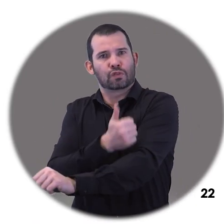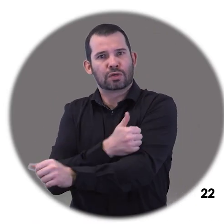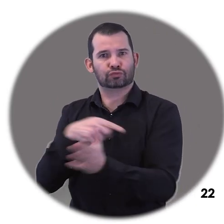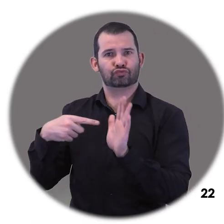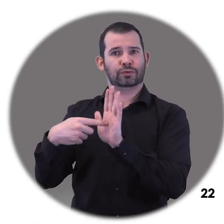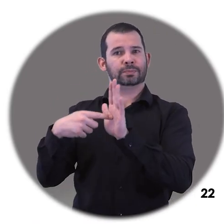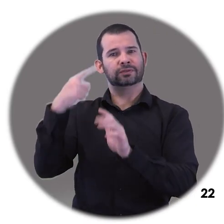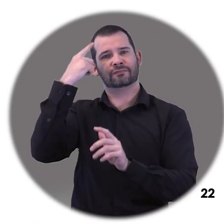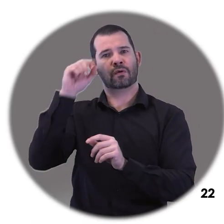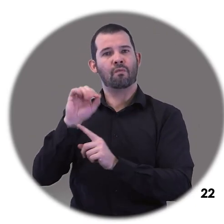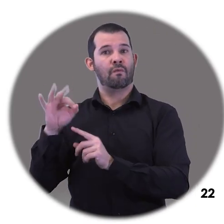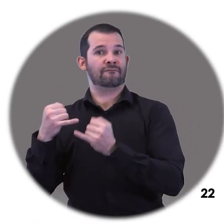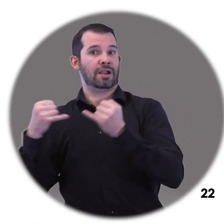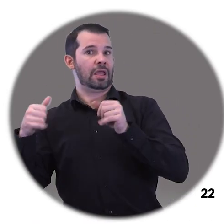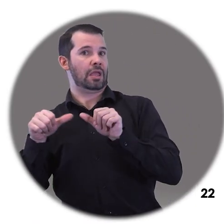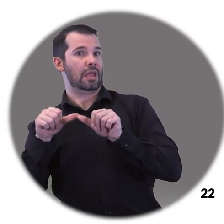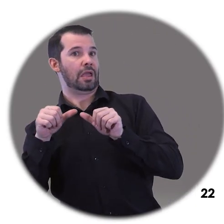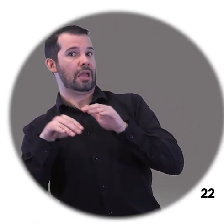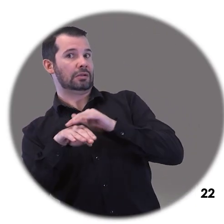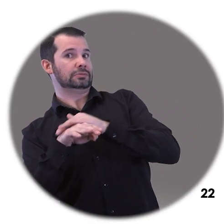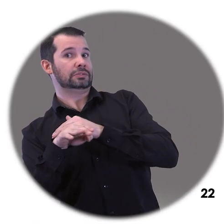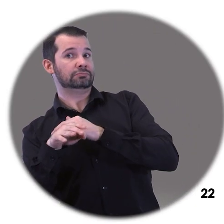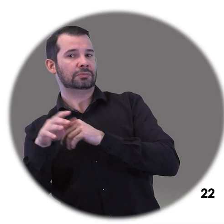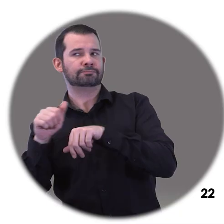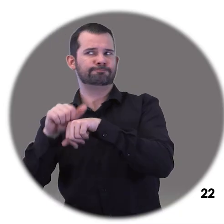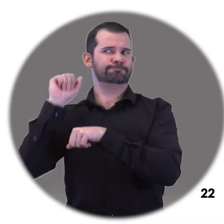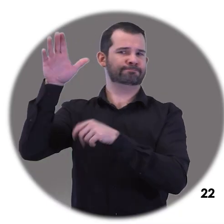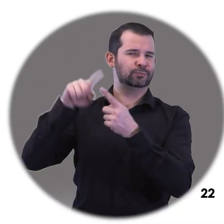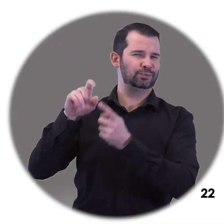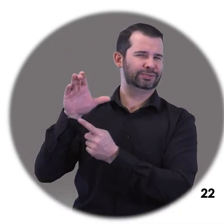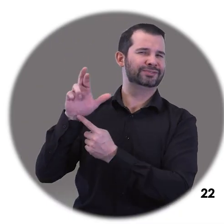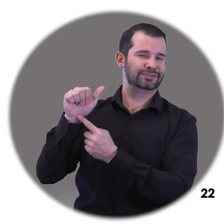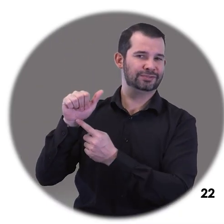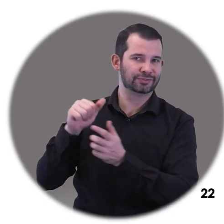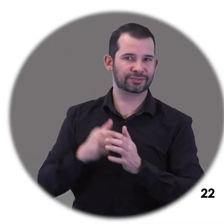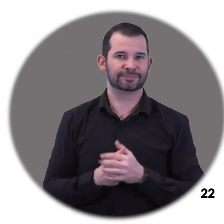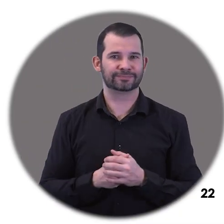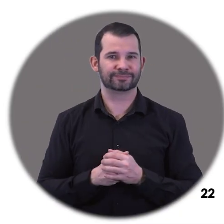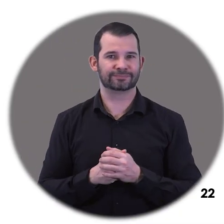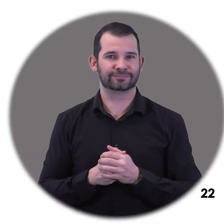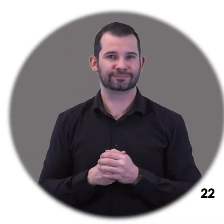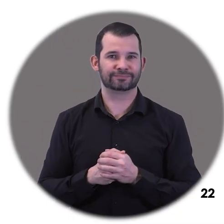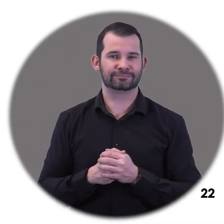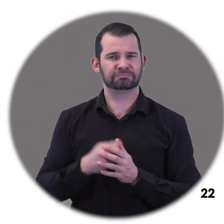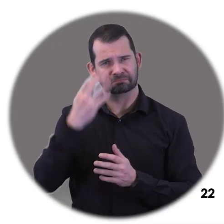Authorize a Representative for Offline Access, and sending it to the CRA.